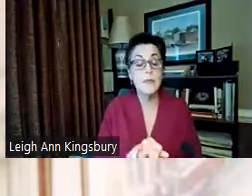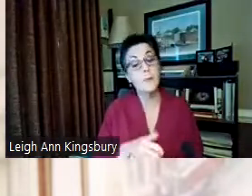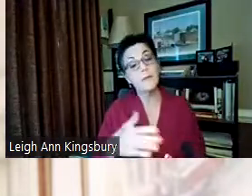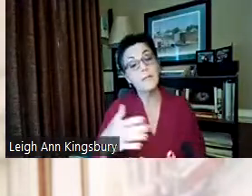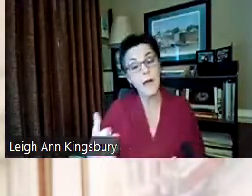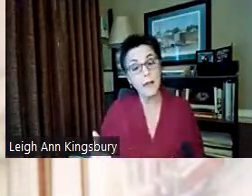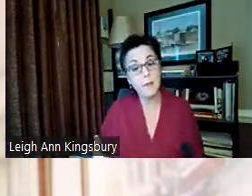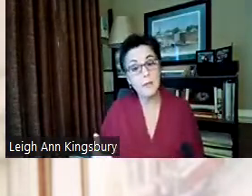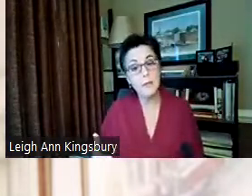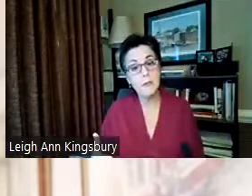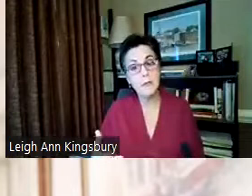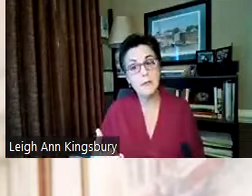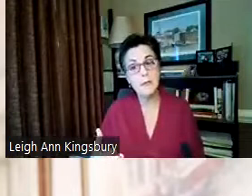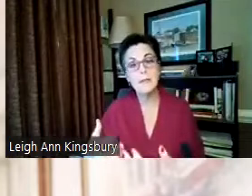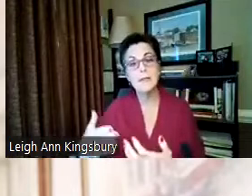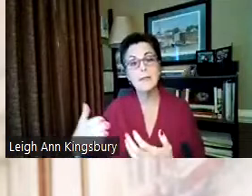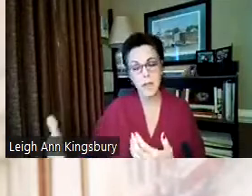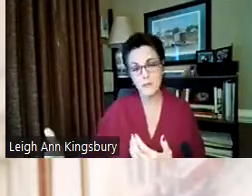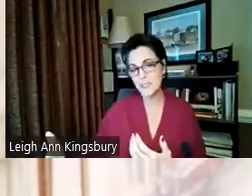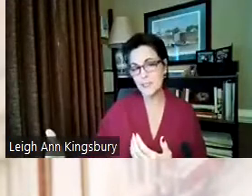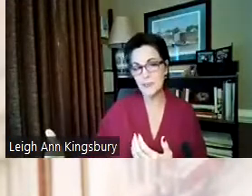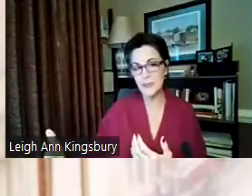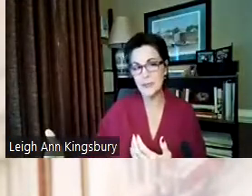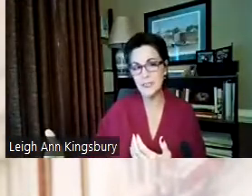than we have time to have conversations with the person